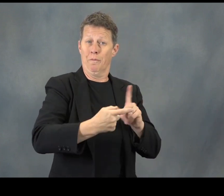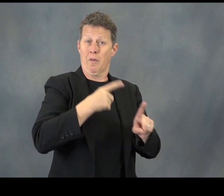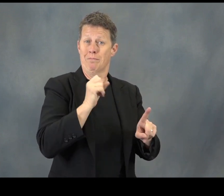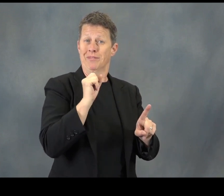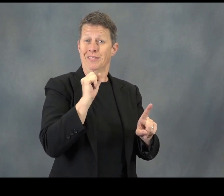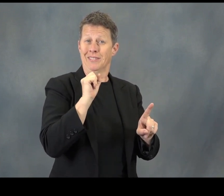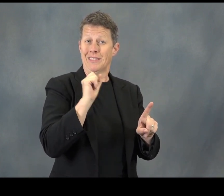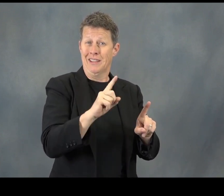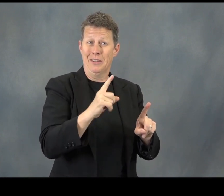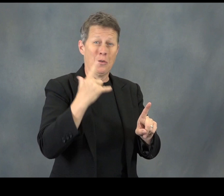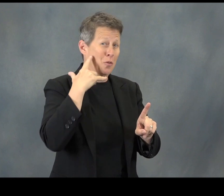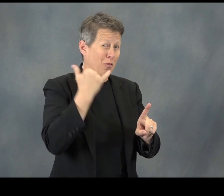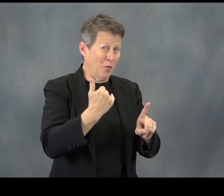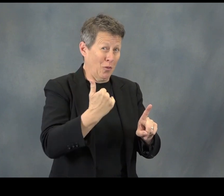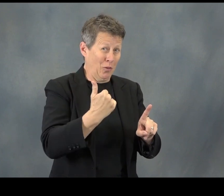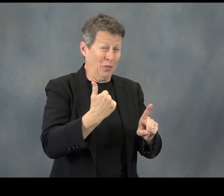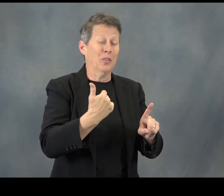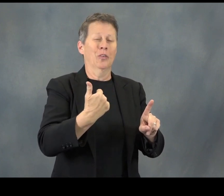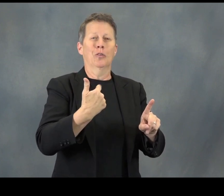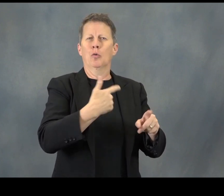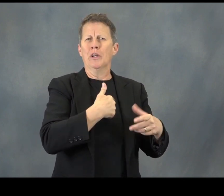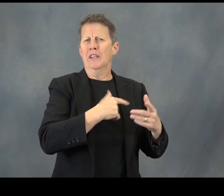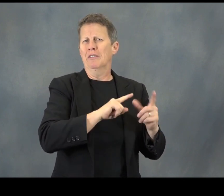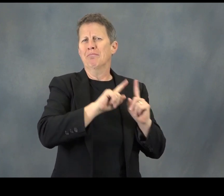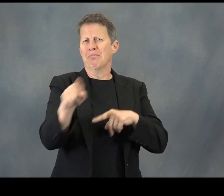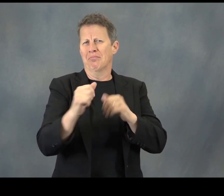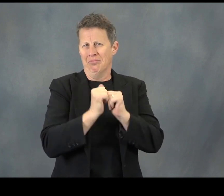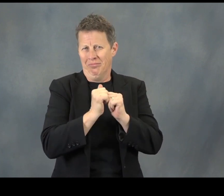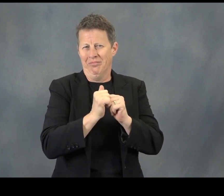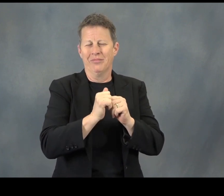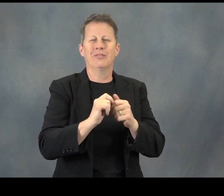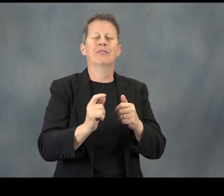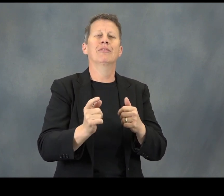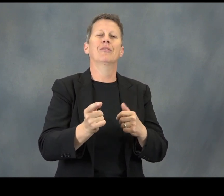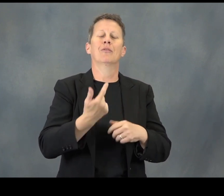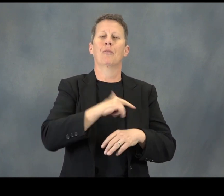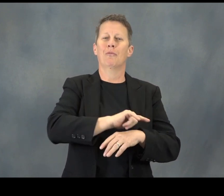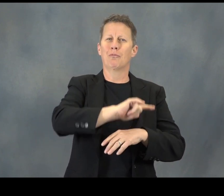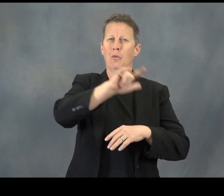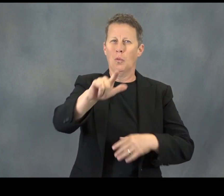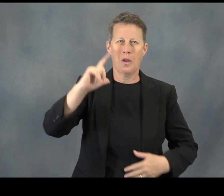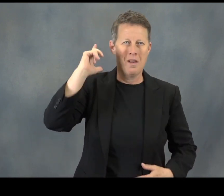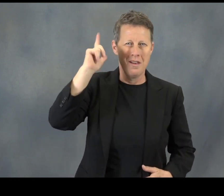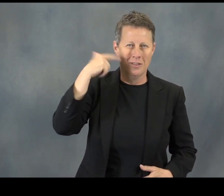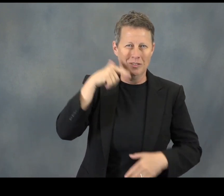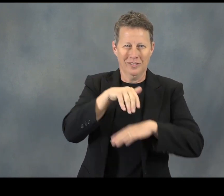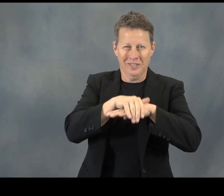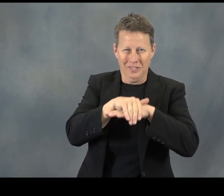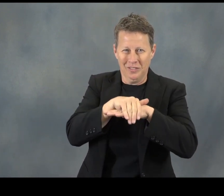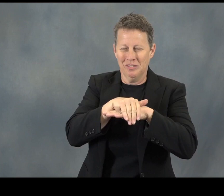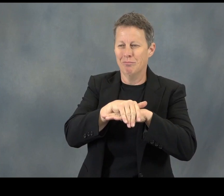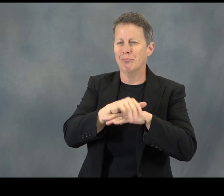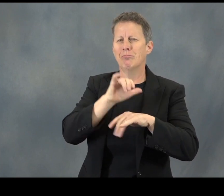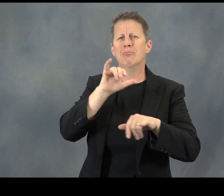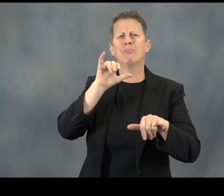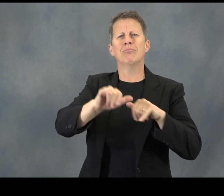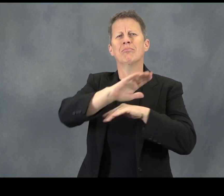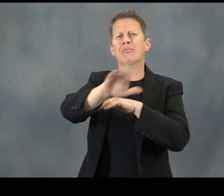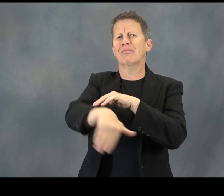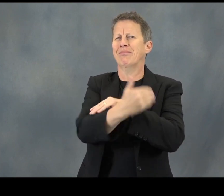we, first we flew to London, spent the night there... we were there like maybe six hours.